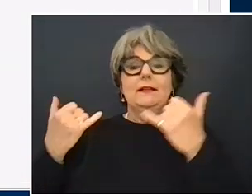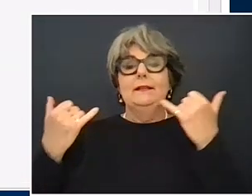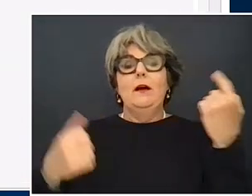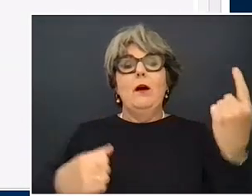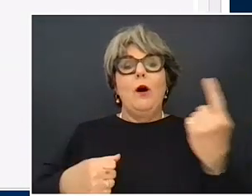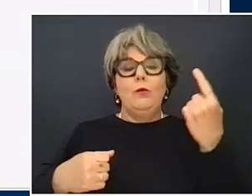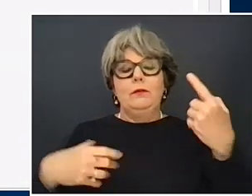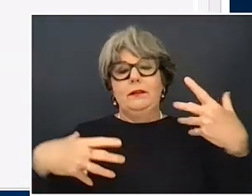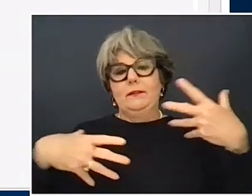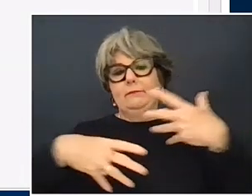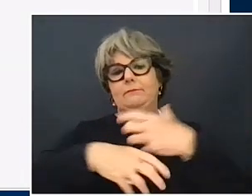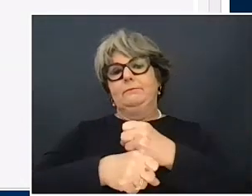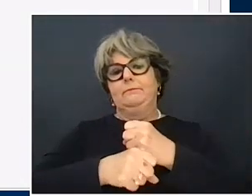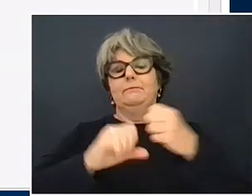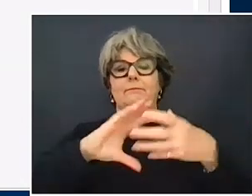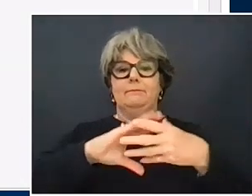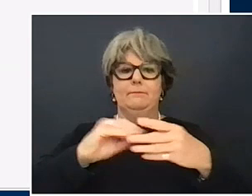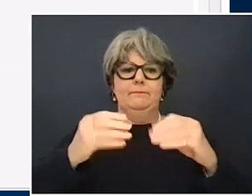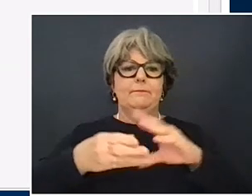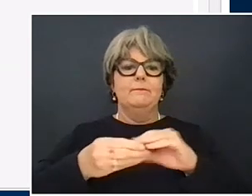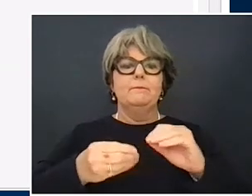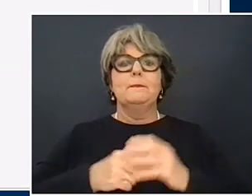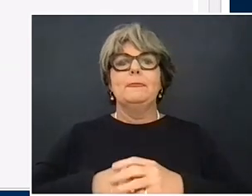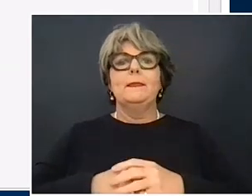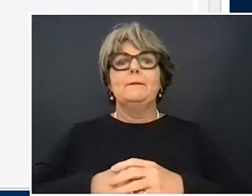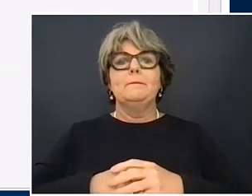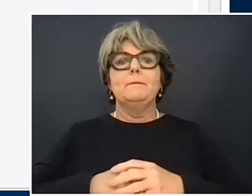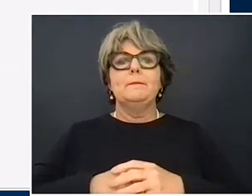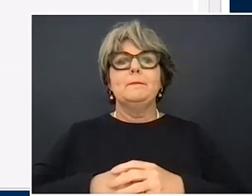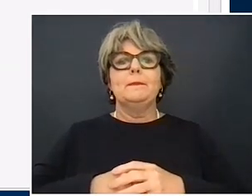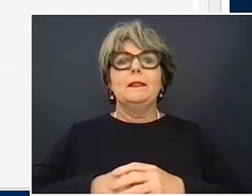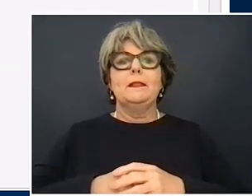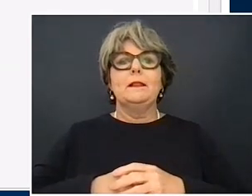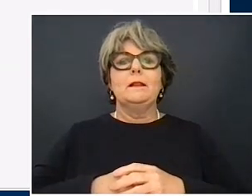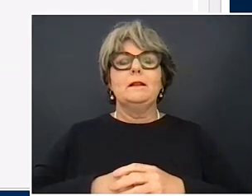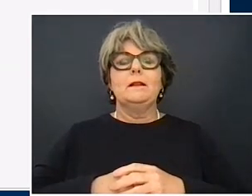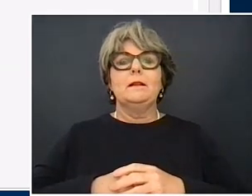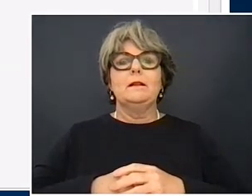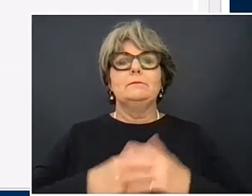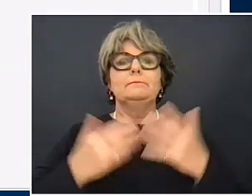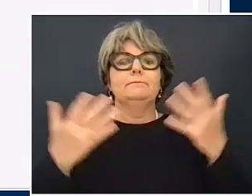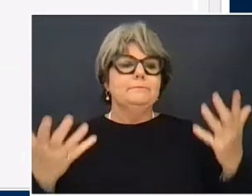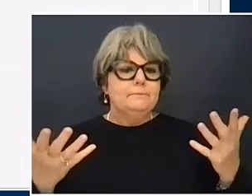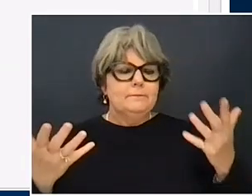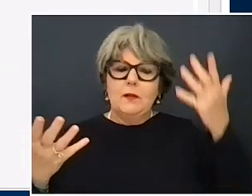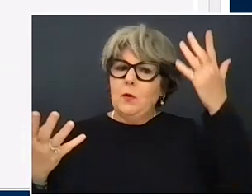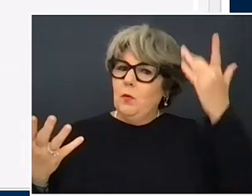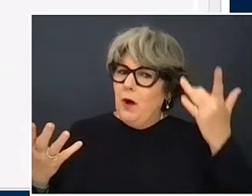Okay. So why- so I mean, that seems a little bit more reasonable.